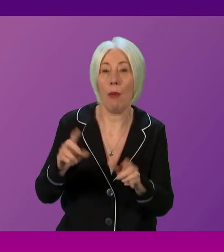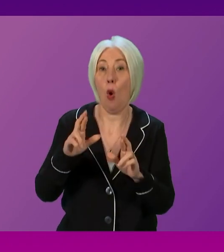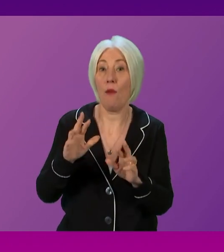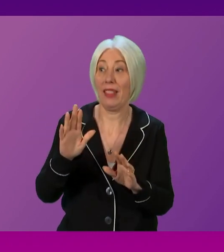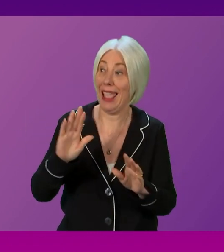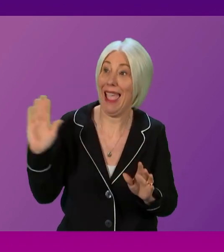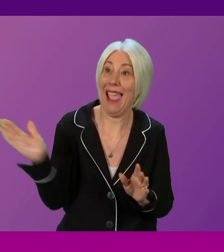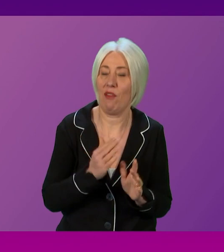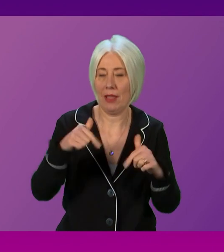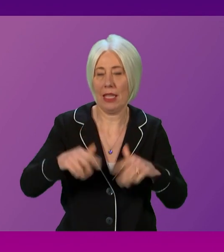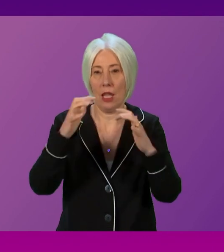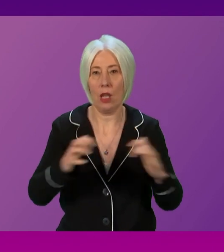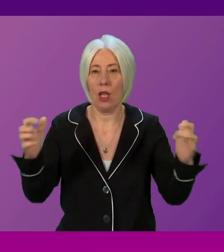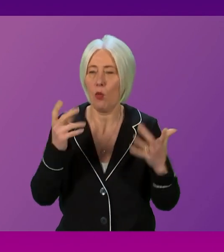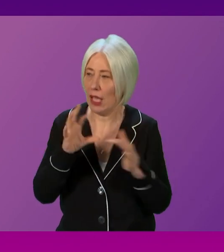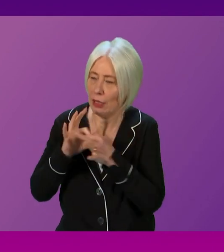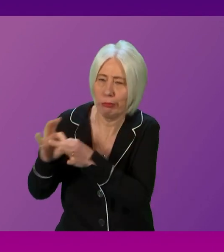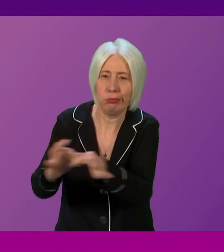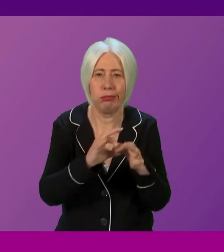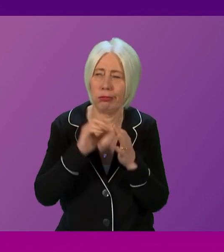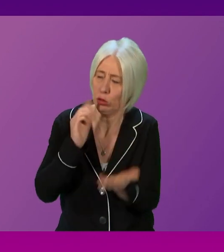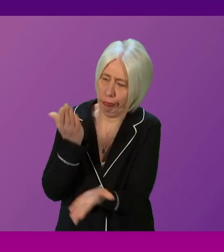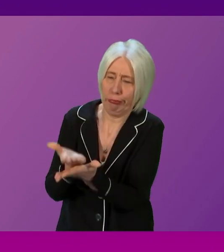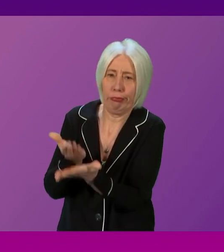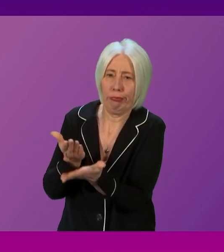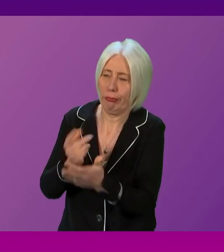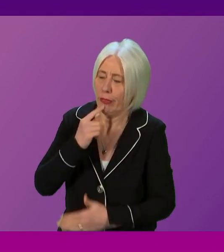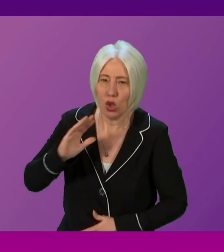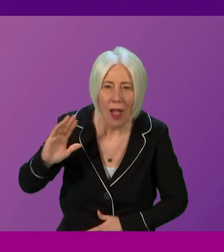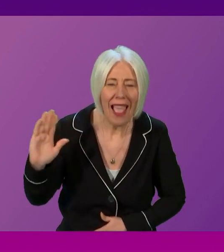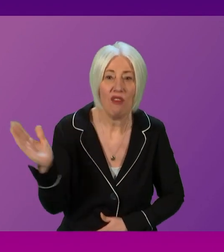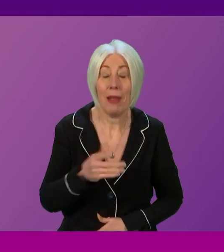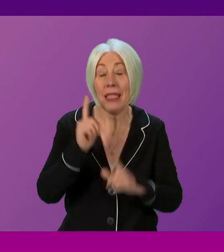the chamber, can unite today to demand for everybody, but in particular for children,